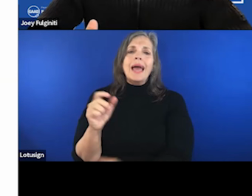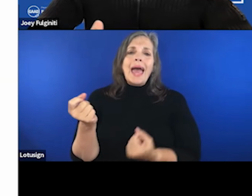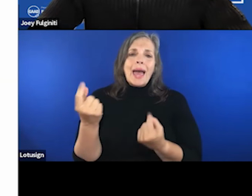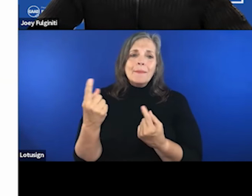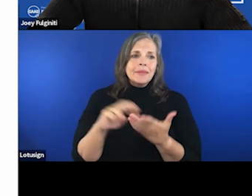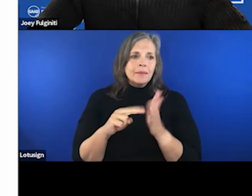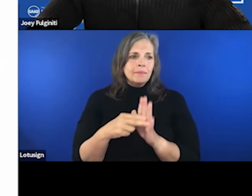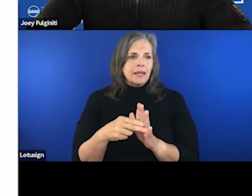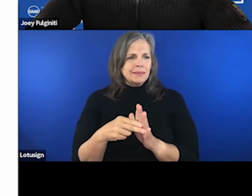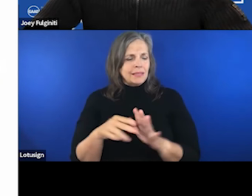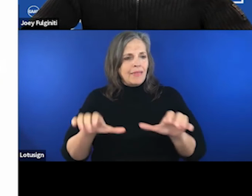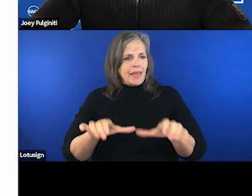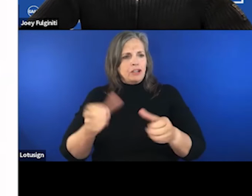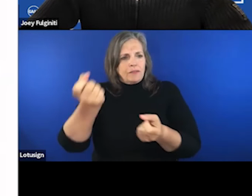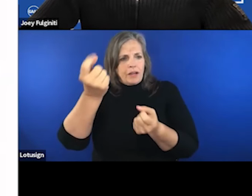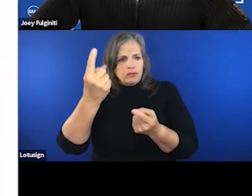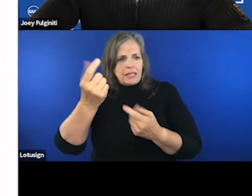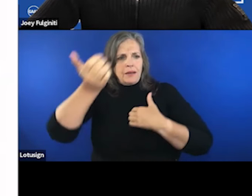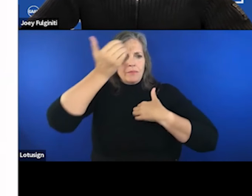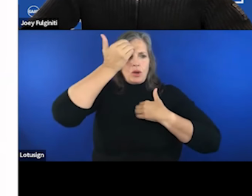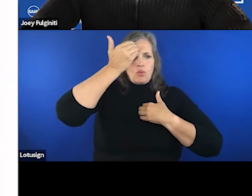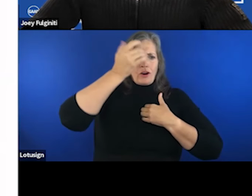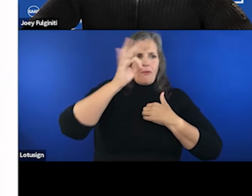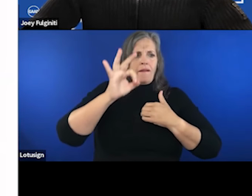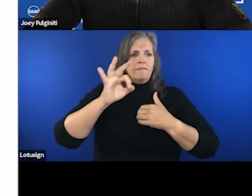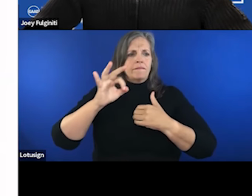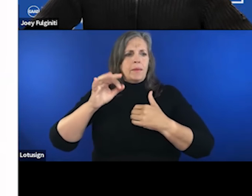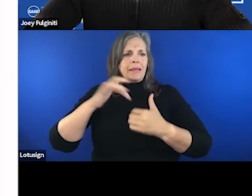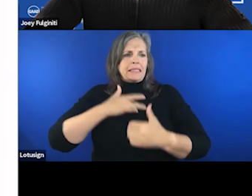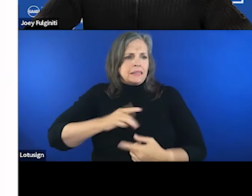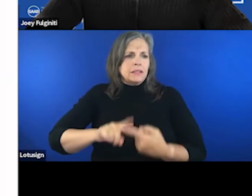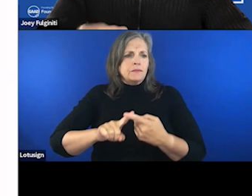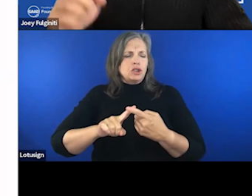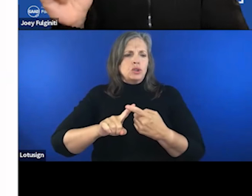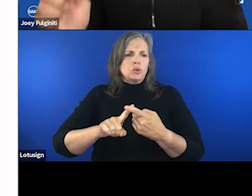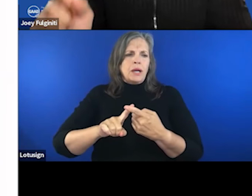to and vicariously experiencing the feelings and thoughts of others without having the